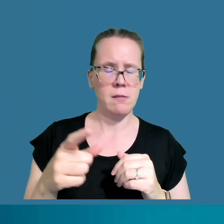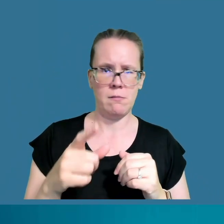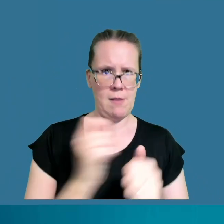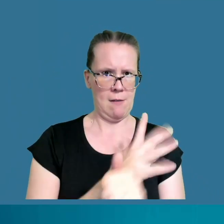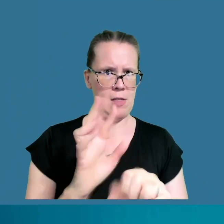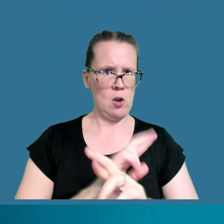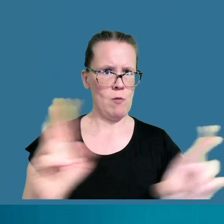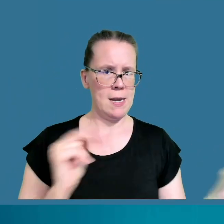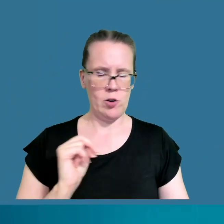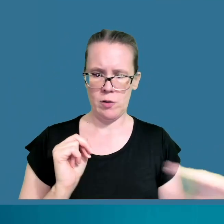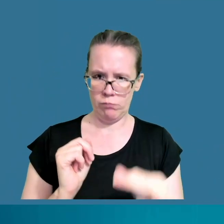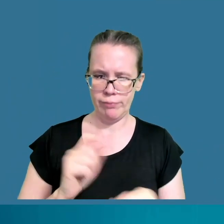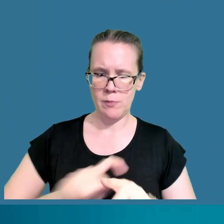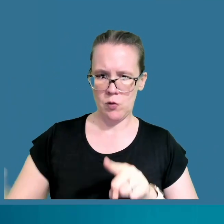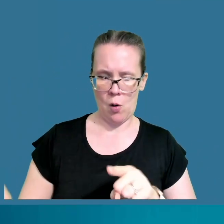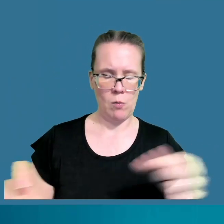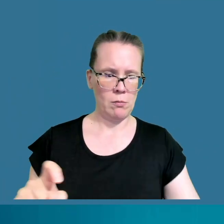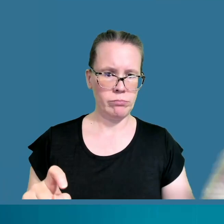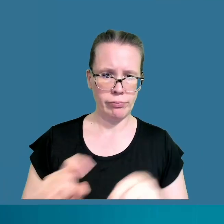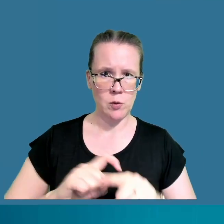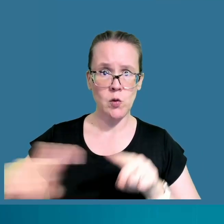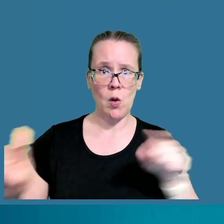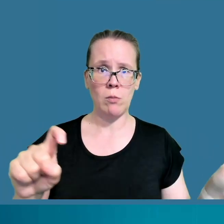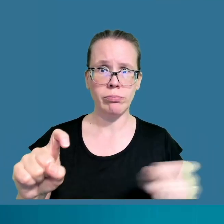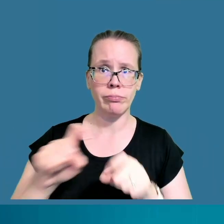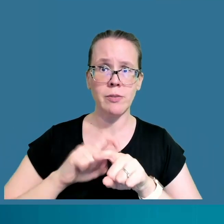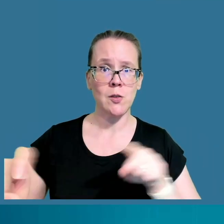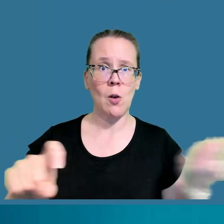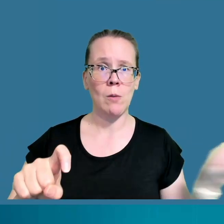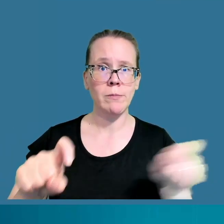cut out the piece that's the right size, go back to sewing; pull out the fabric, cut.... I can